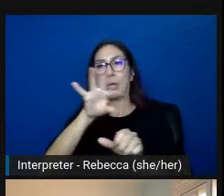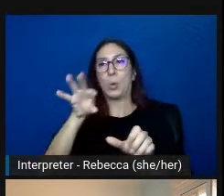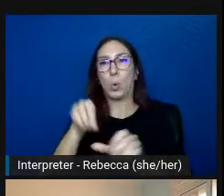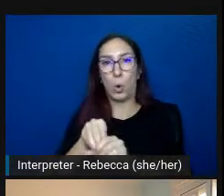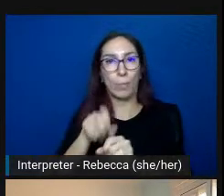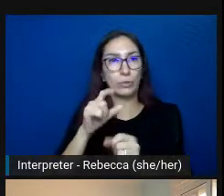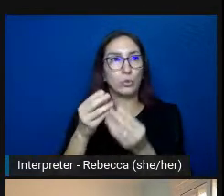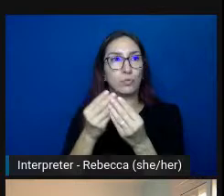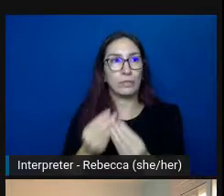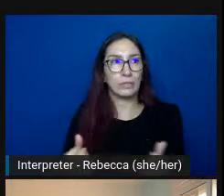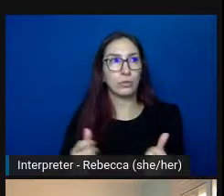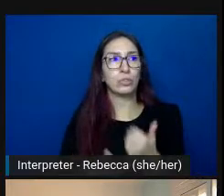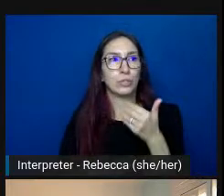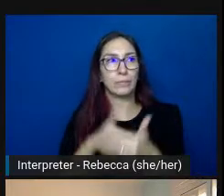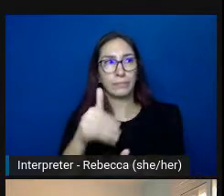It is tested and currently it can